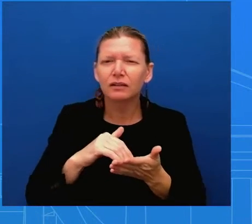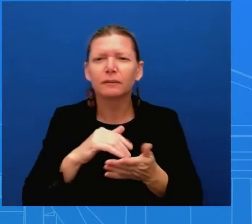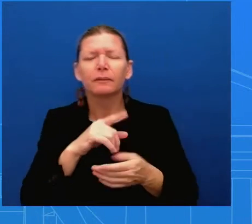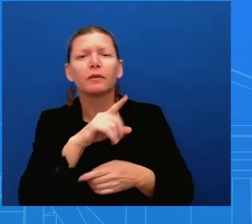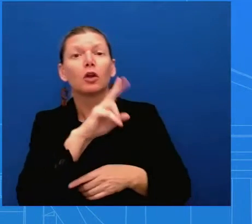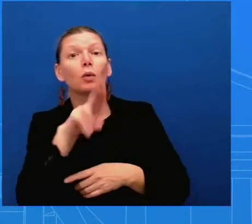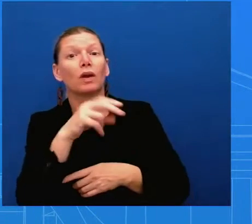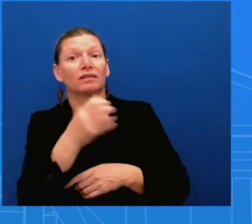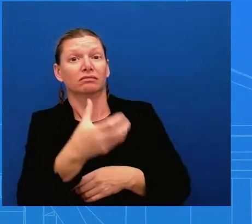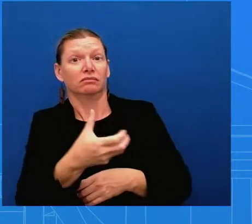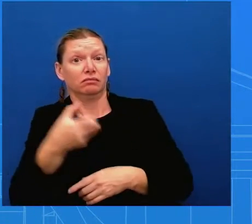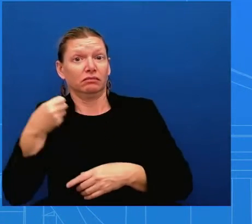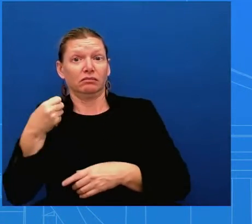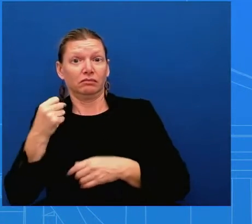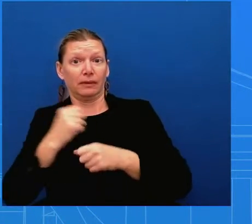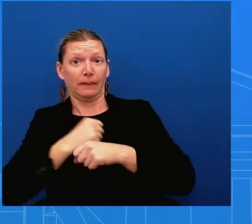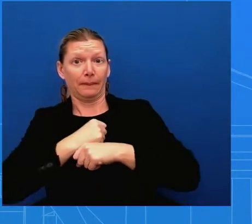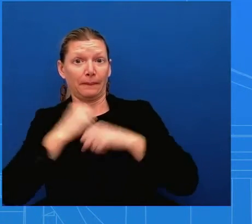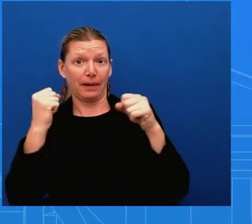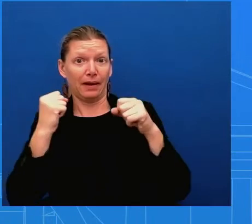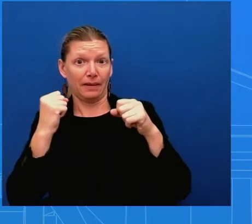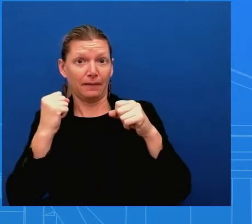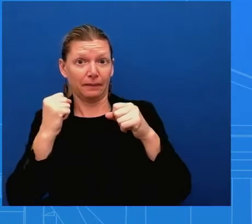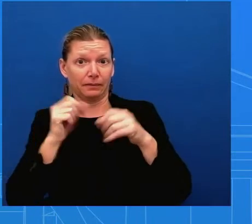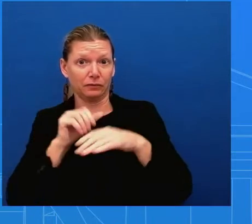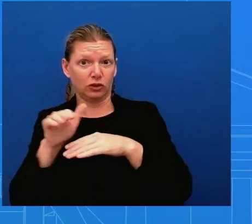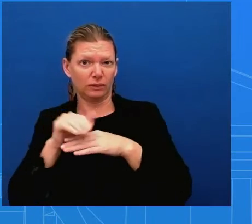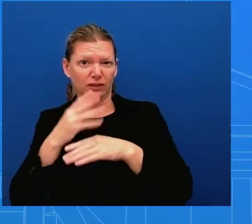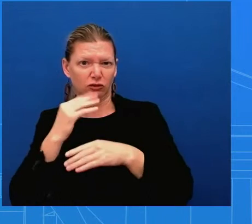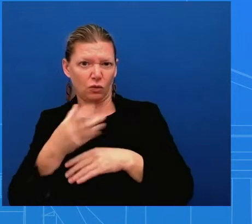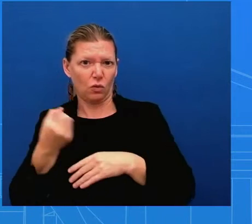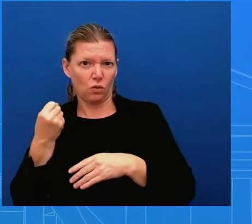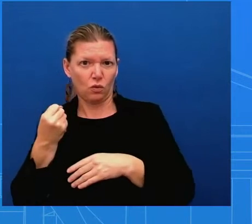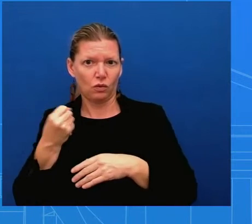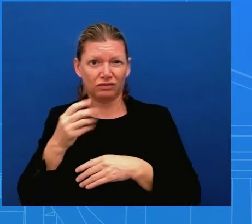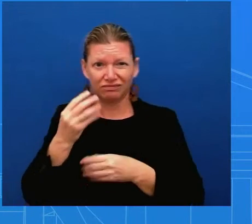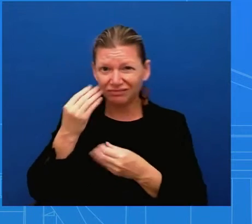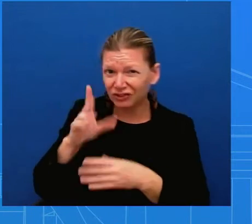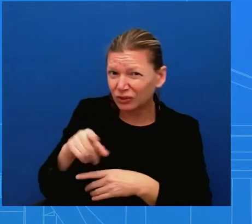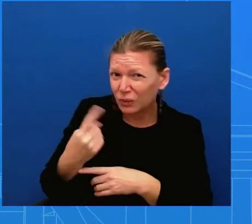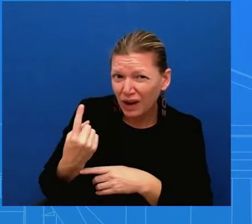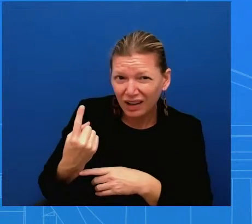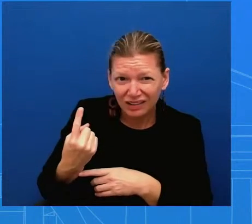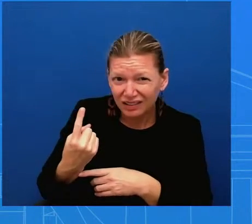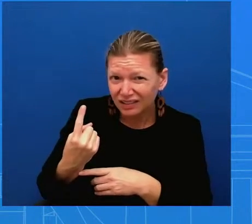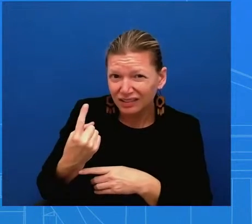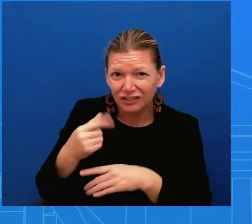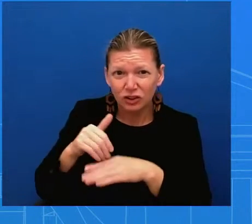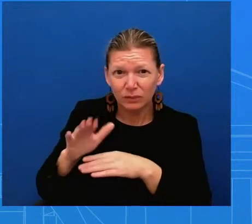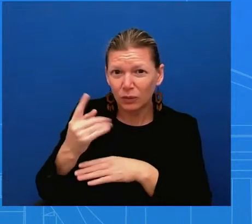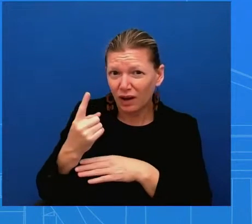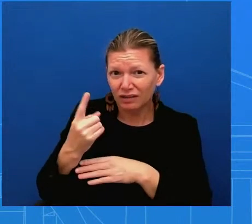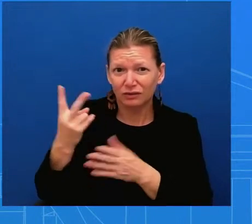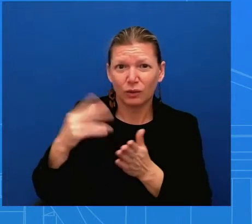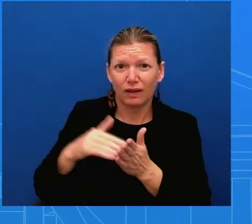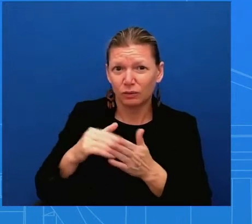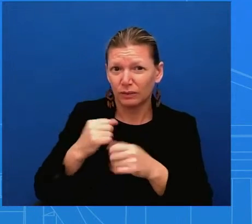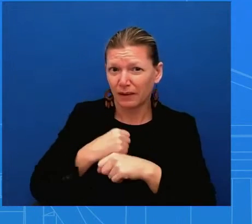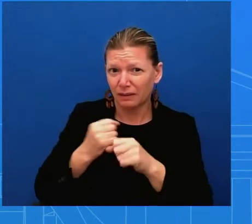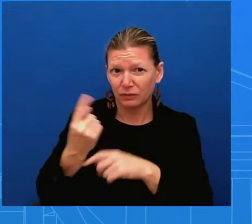2,000 bombs. Yeah. The Press: Right. And so, we had the St- -- Ms. Jean-Pierre: 2,000-pound bombs. The Press: Right. So, we had -- Ms. Jean-Pierre: And that -- that is connected to what we have said